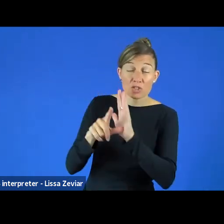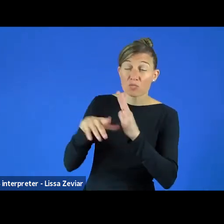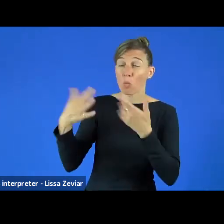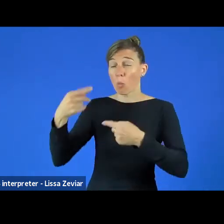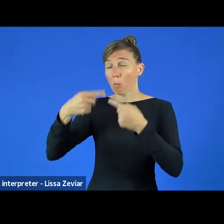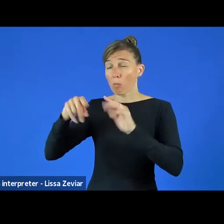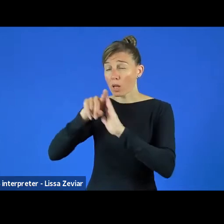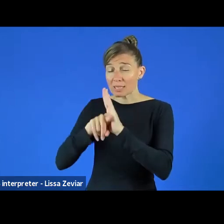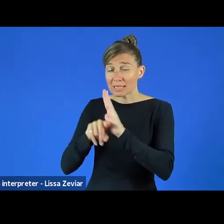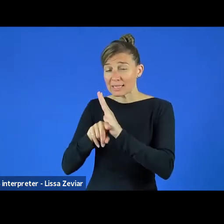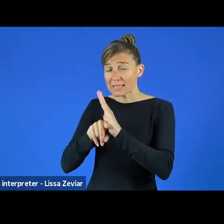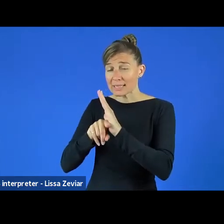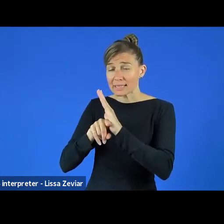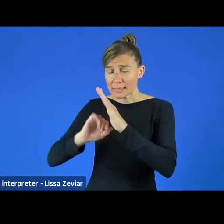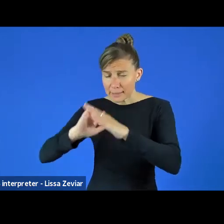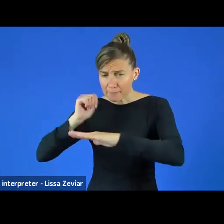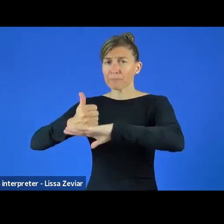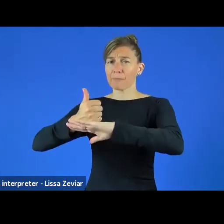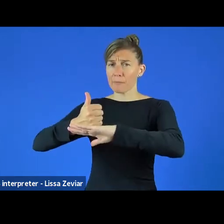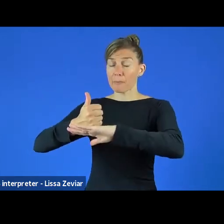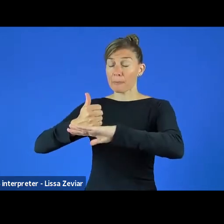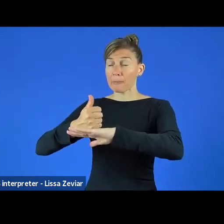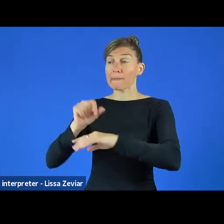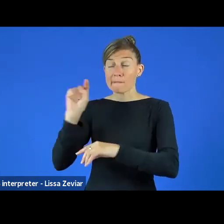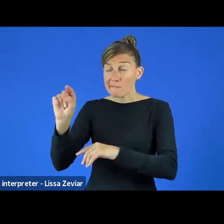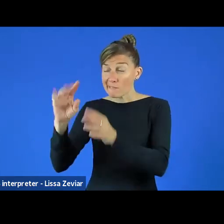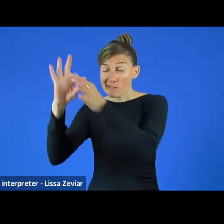within relevant topics for accessibility.